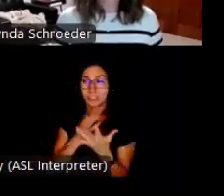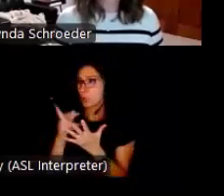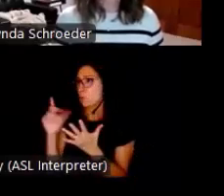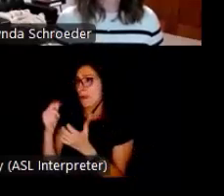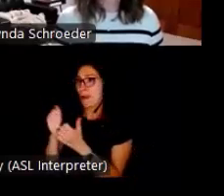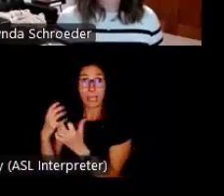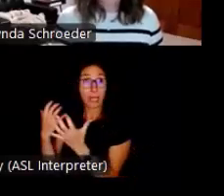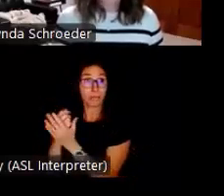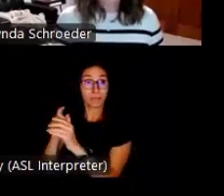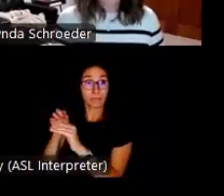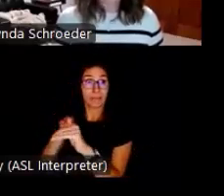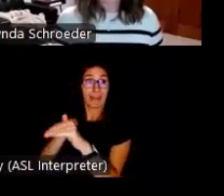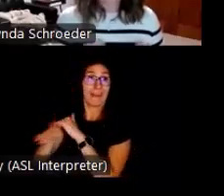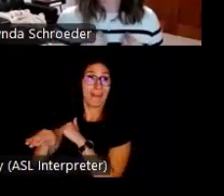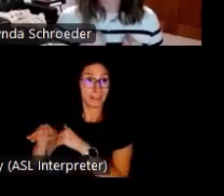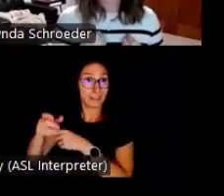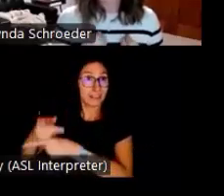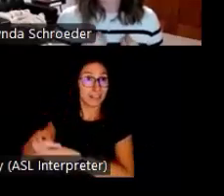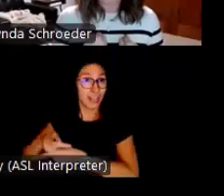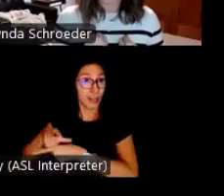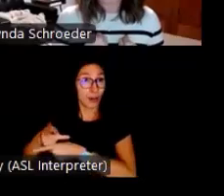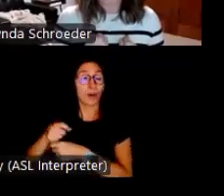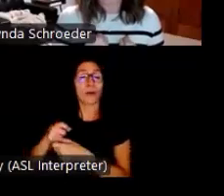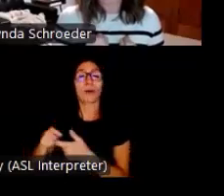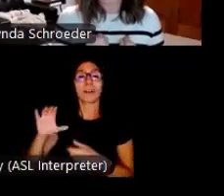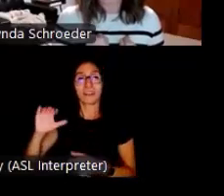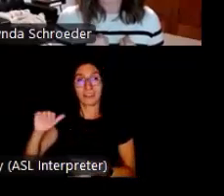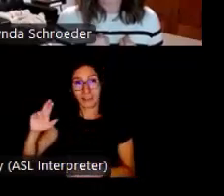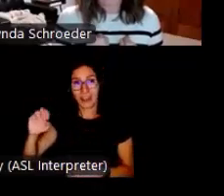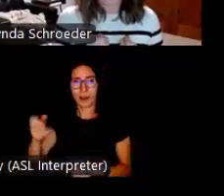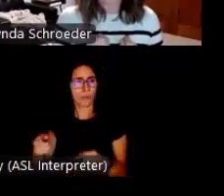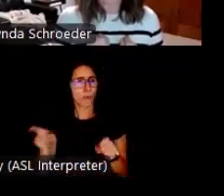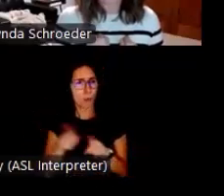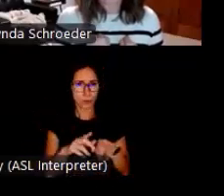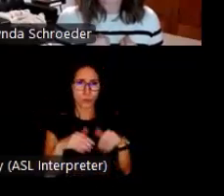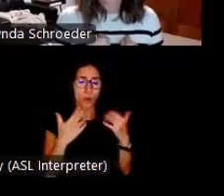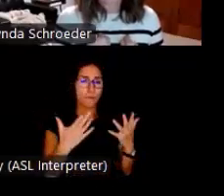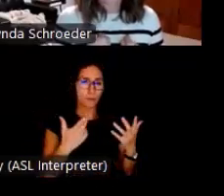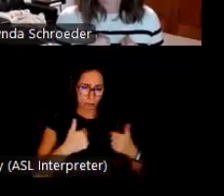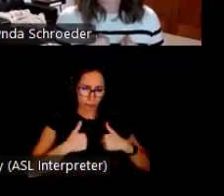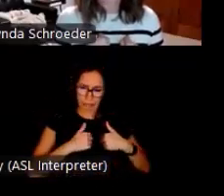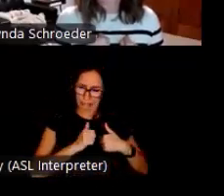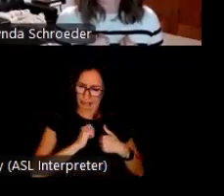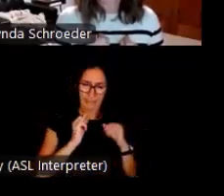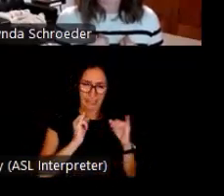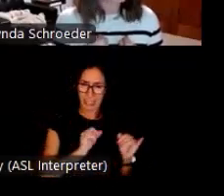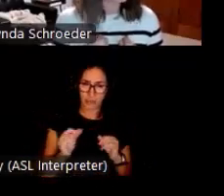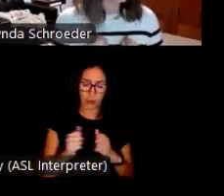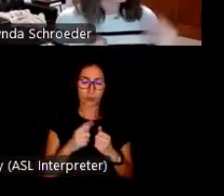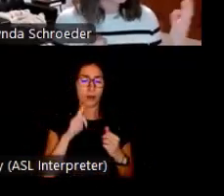But it also offered individual things that they could do for balance. In fact, one of my favorite recommendations